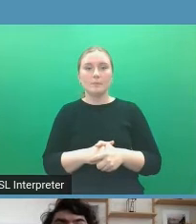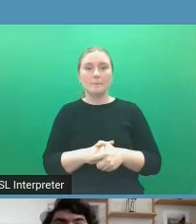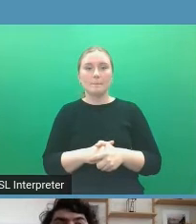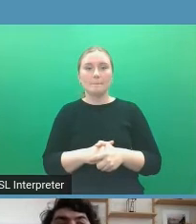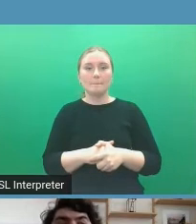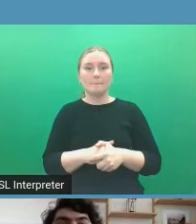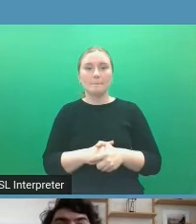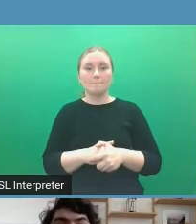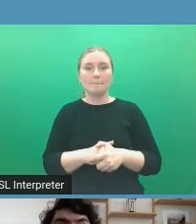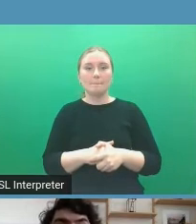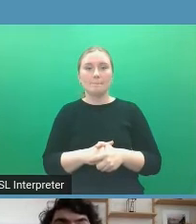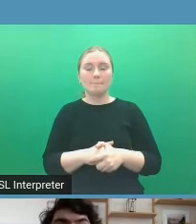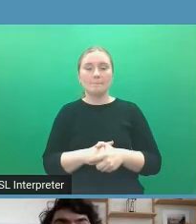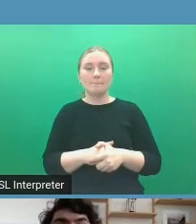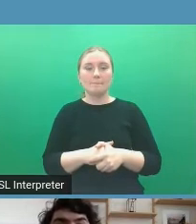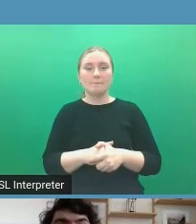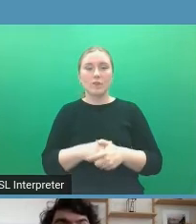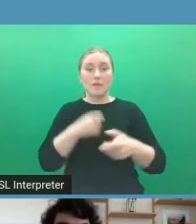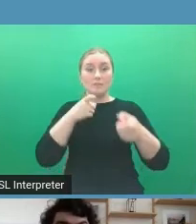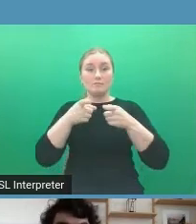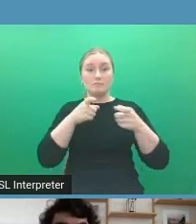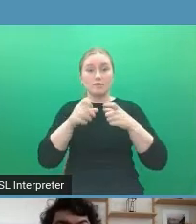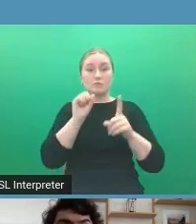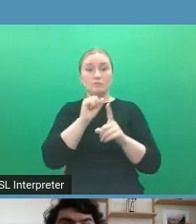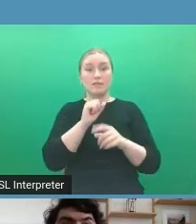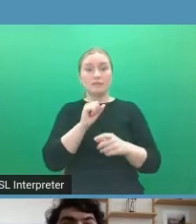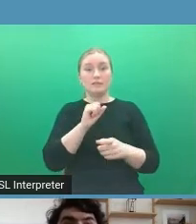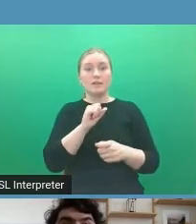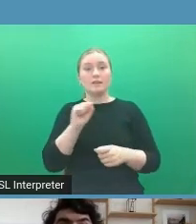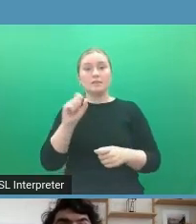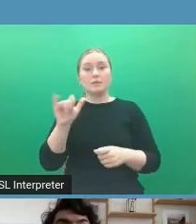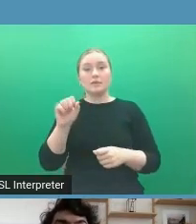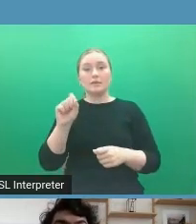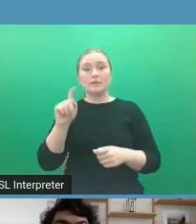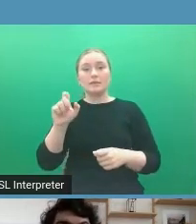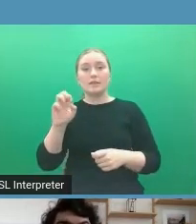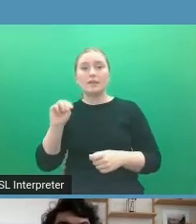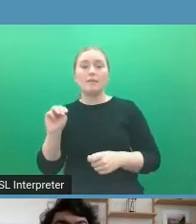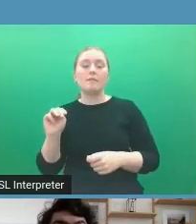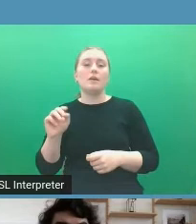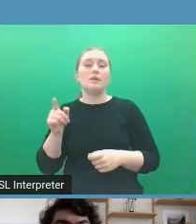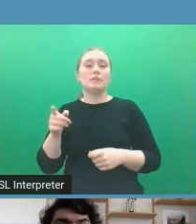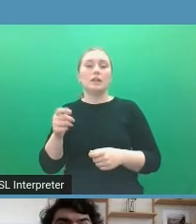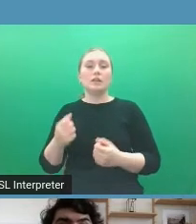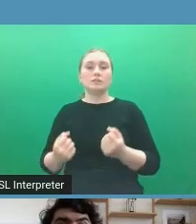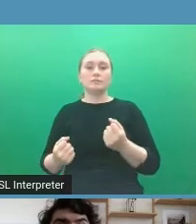collections management systems, there's a field to provide this information so that we can make